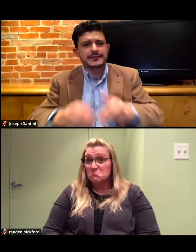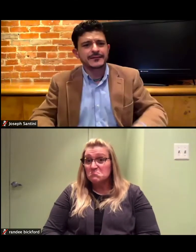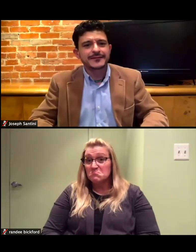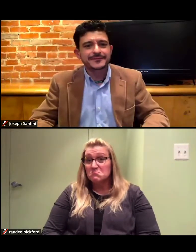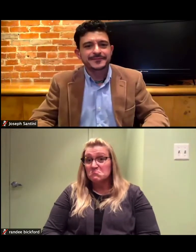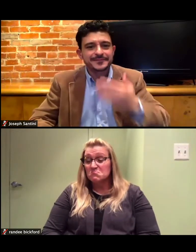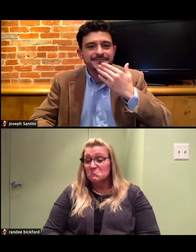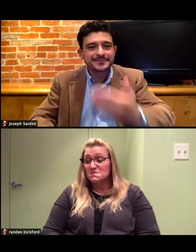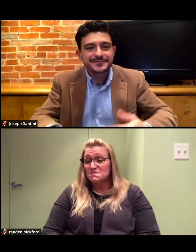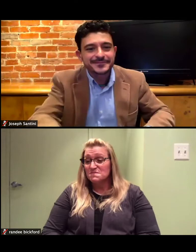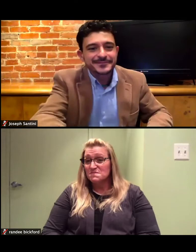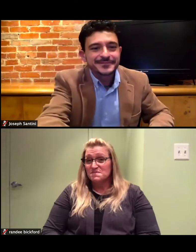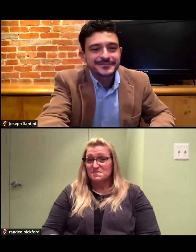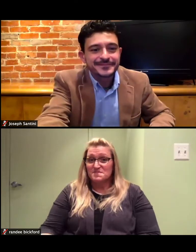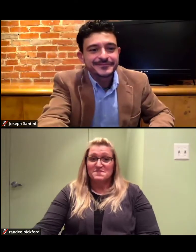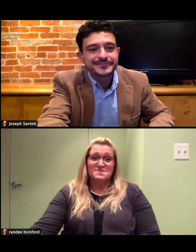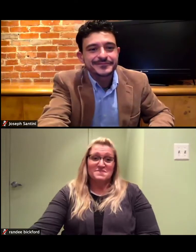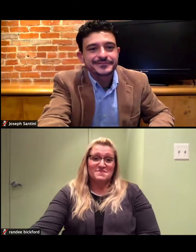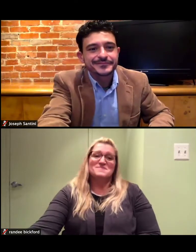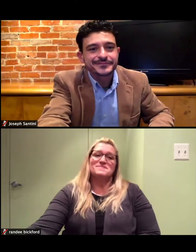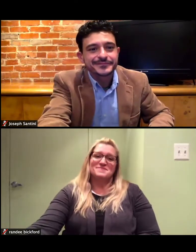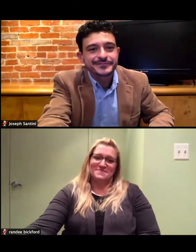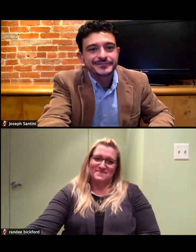Okay, I think it's time for the next slide. Thank you.